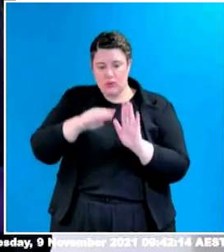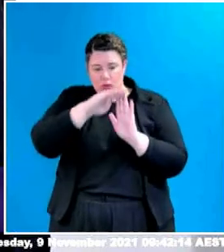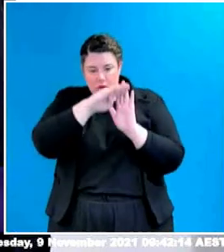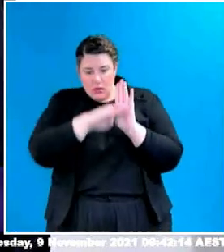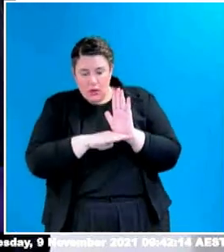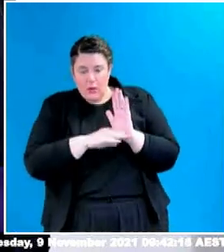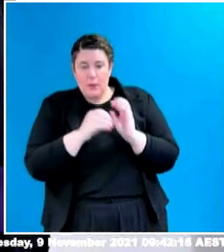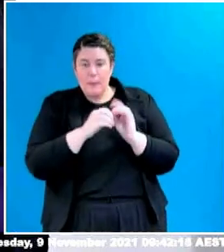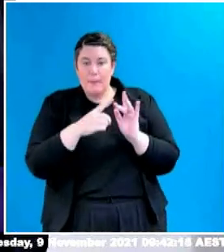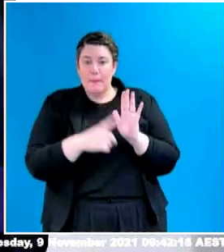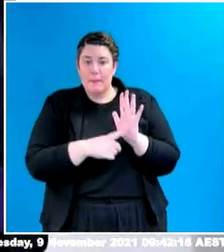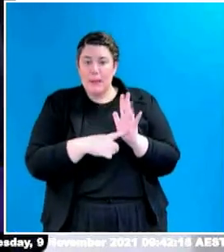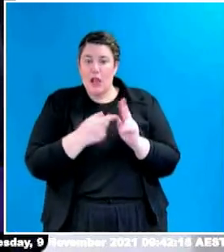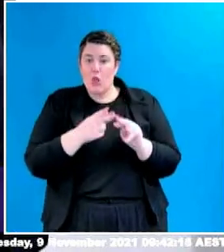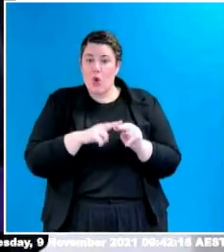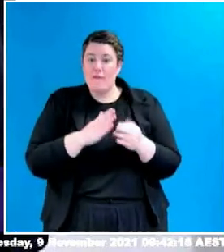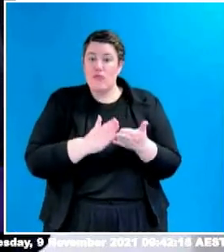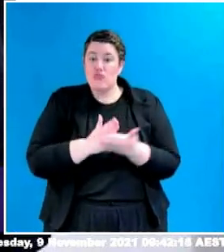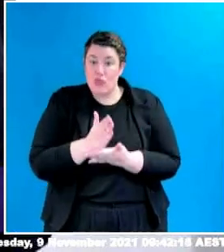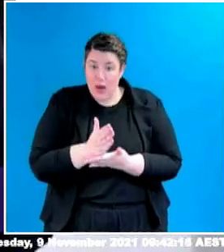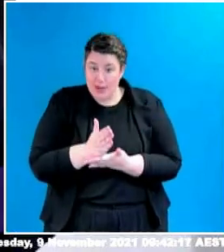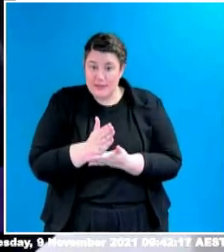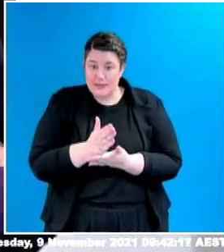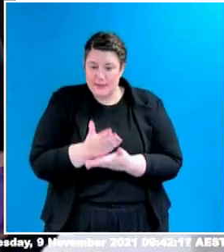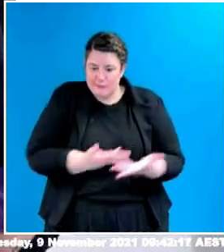Consultative Committee? That's correct.